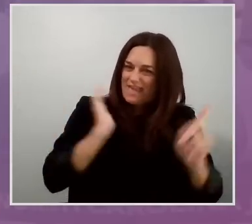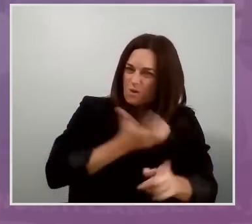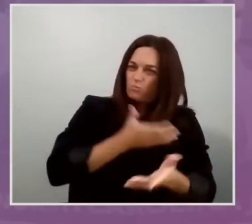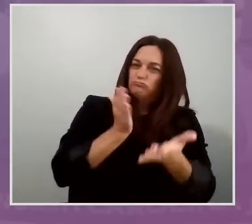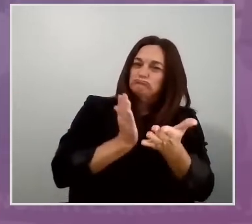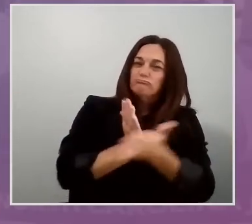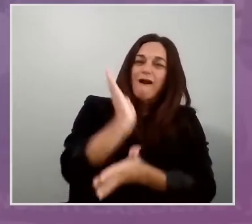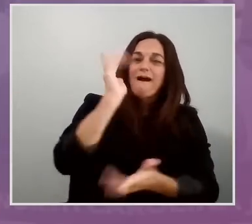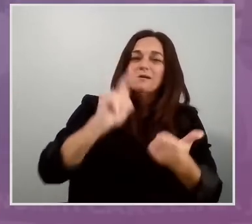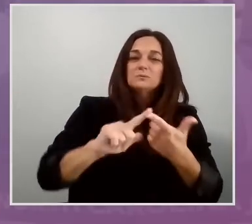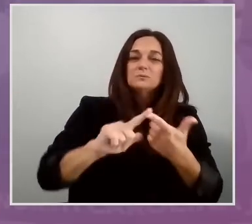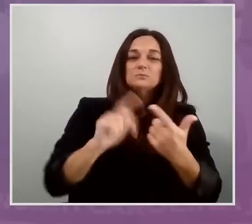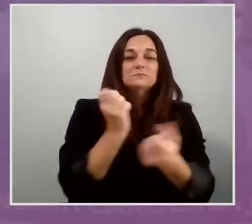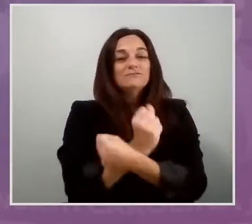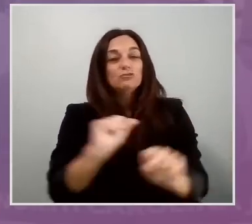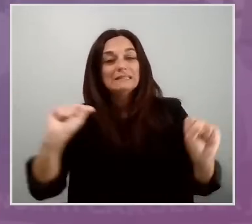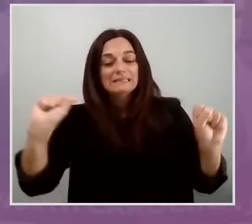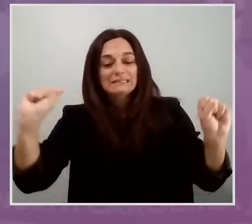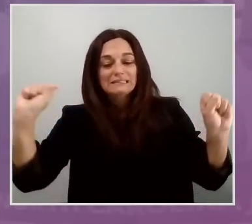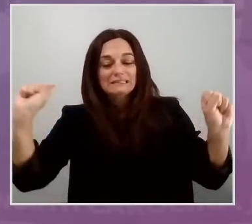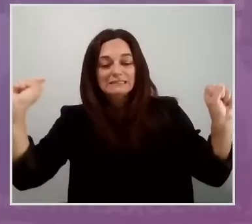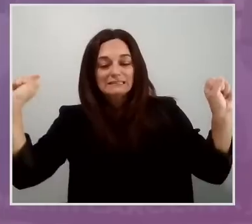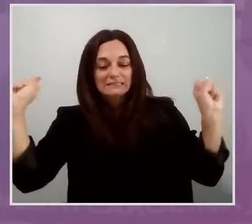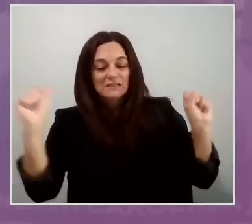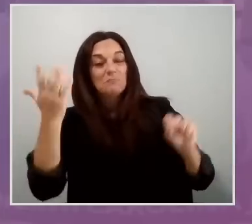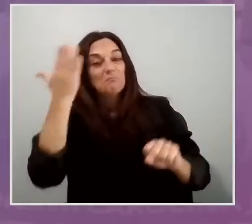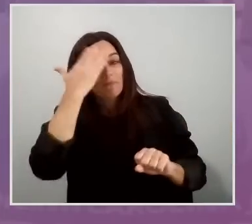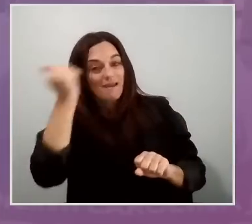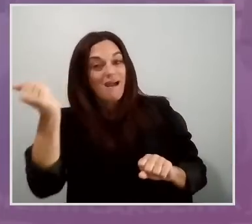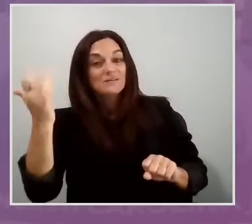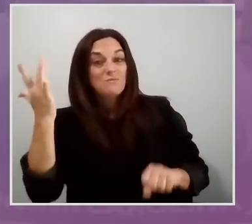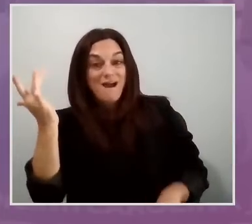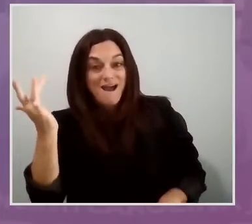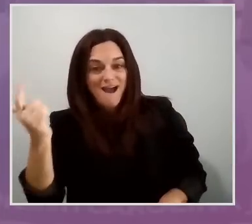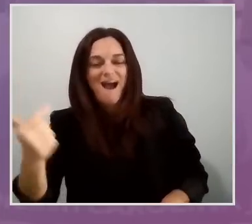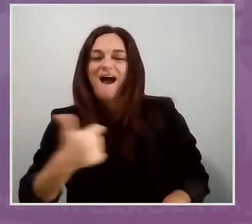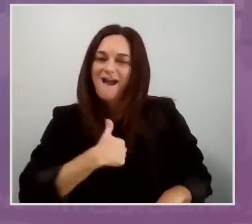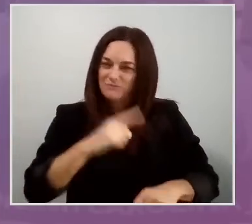RIGHT TO BE FREE